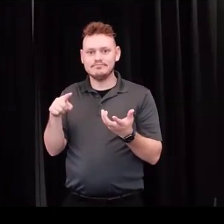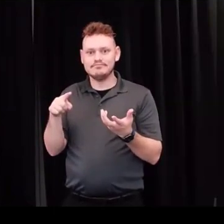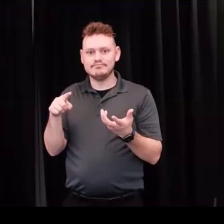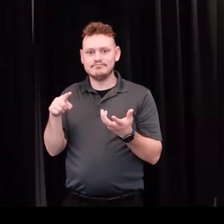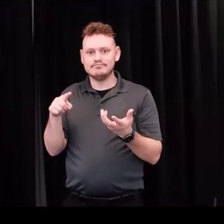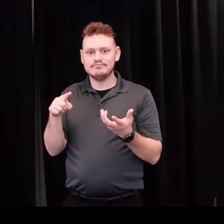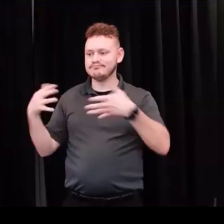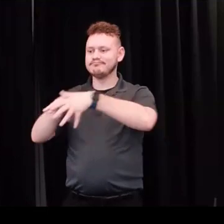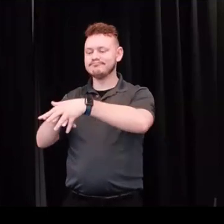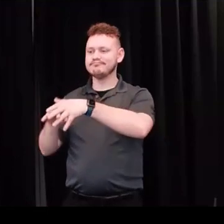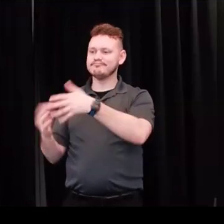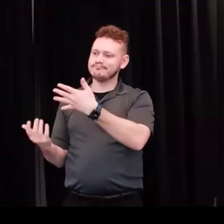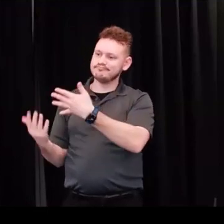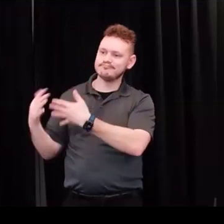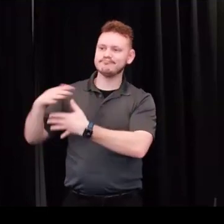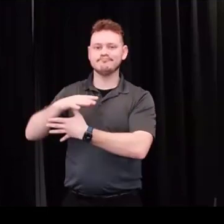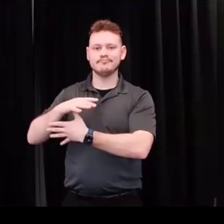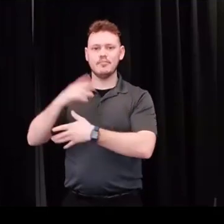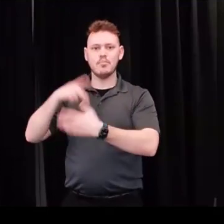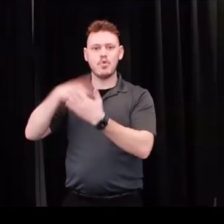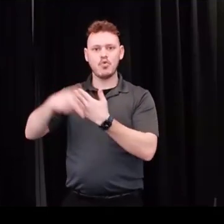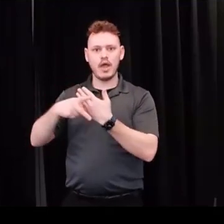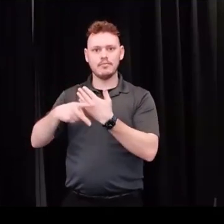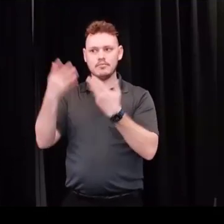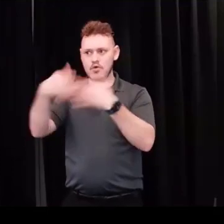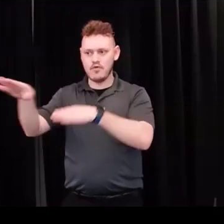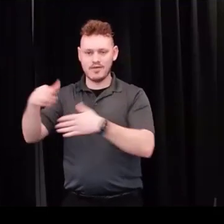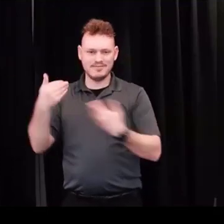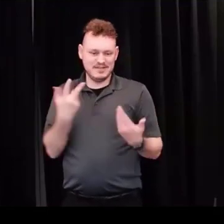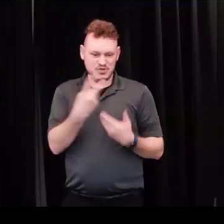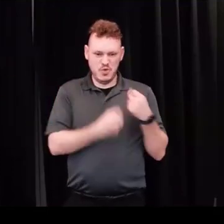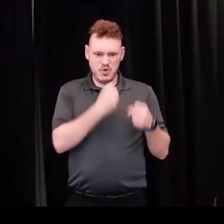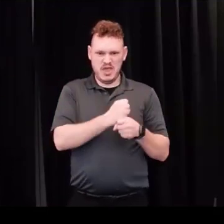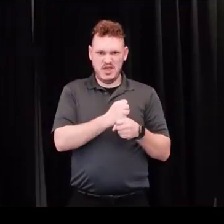program and eventually move on." I have, I'm at a two-year institution. We don't want them to stay